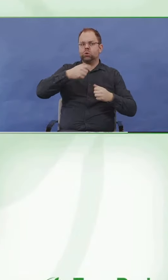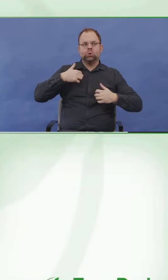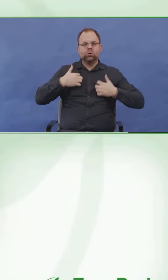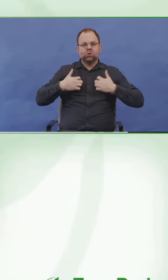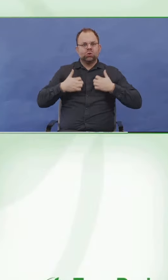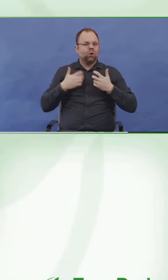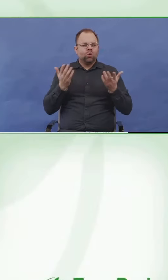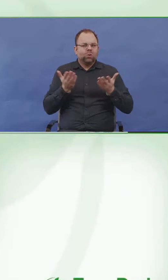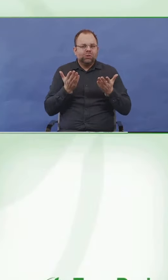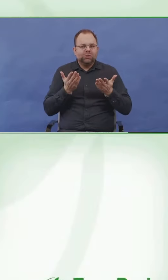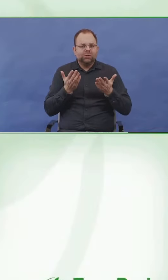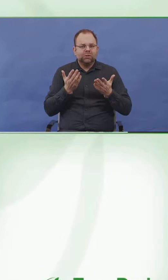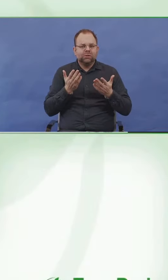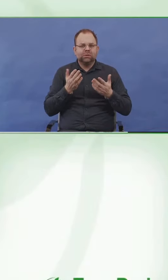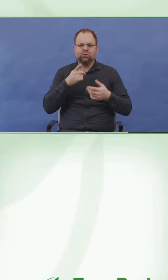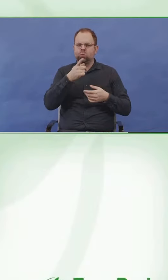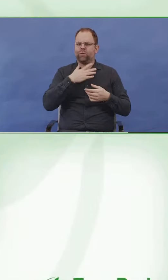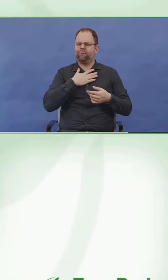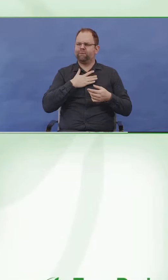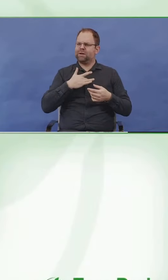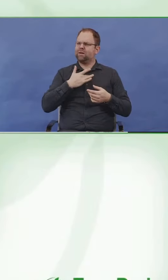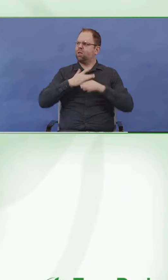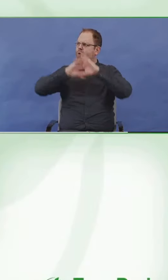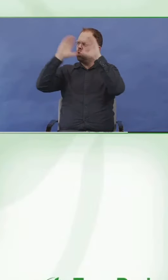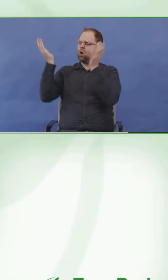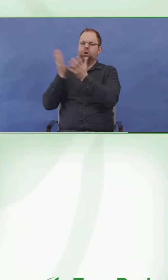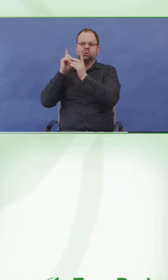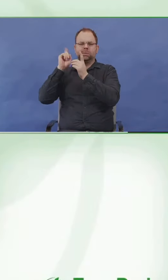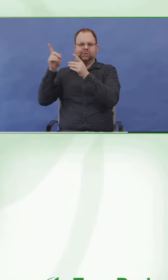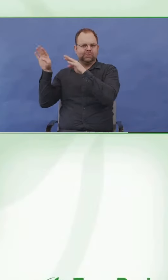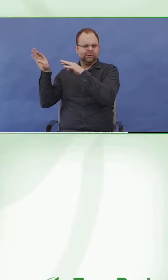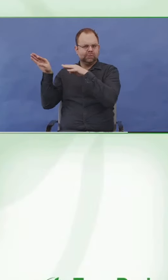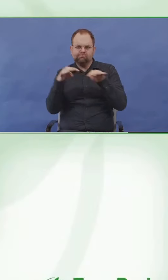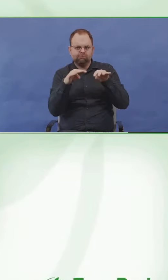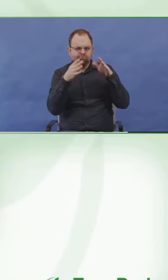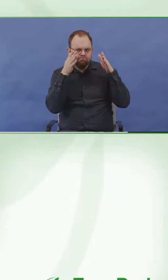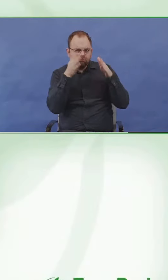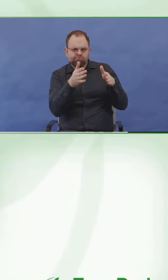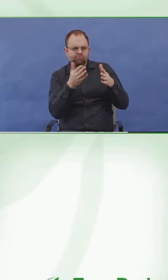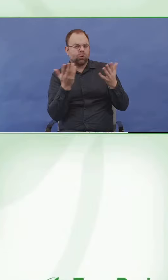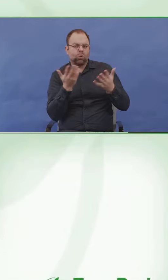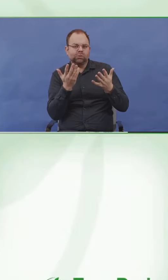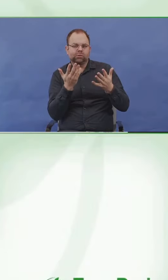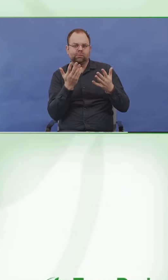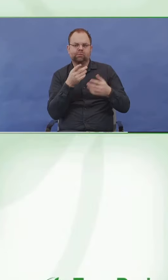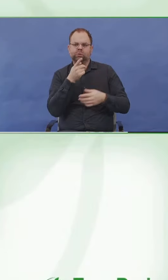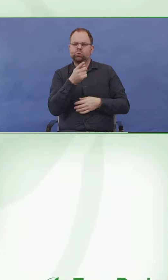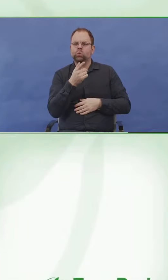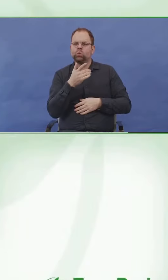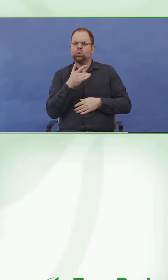The care economy for me is also kind of dangerous because it